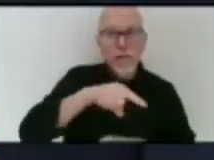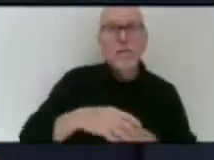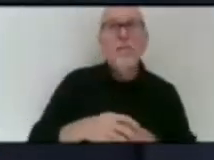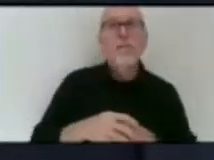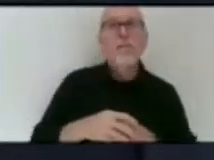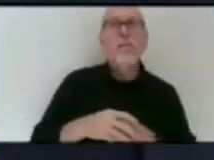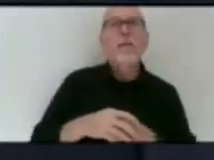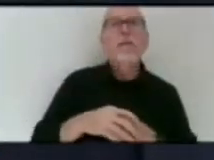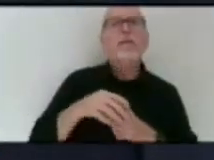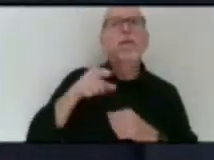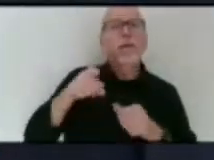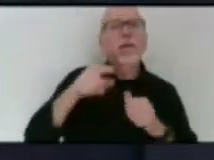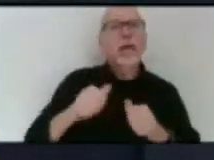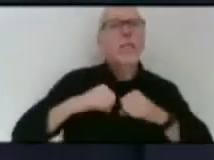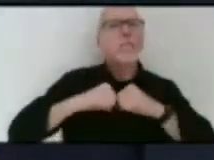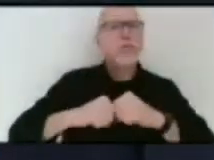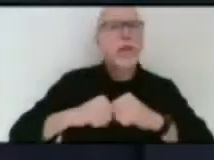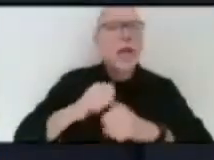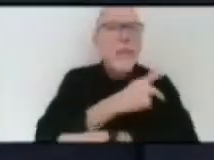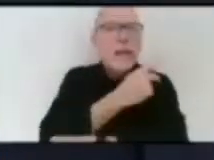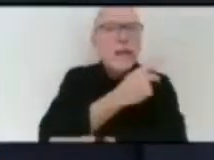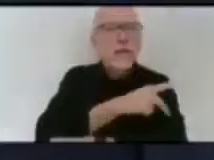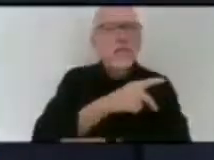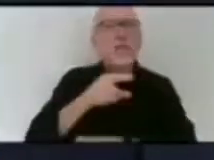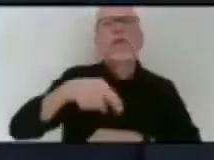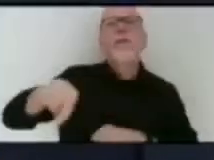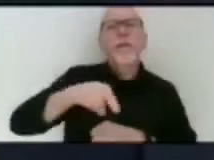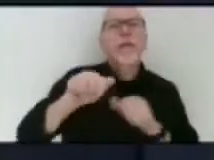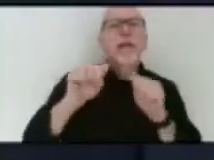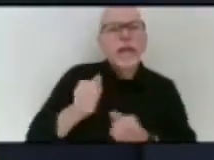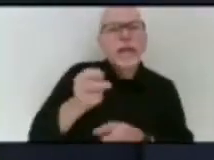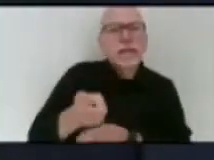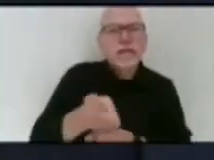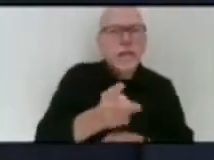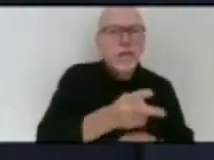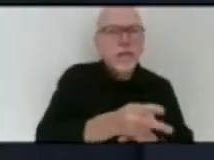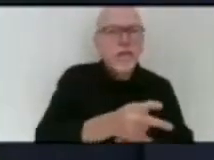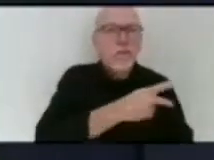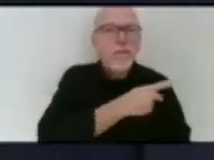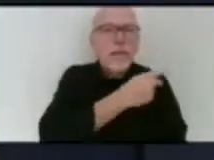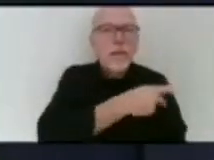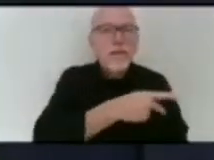patients and care for them not only for those who have the cove it, but for the